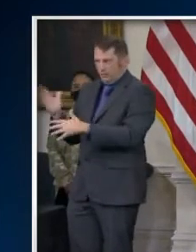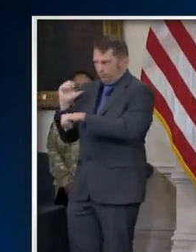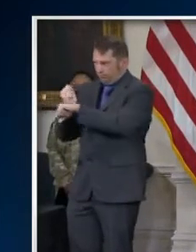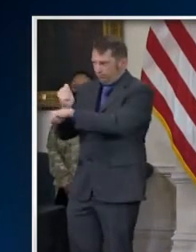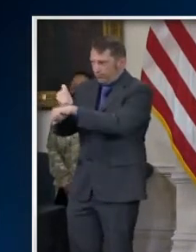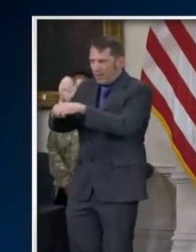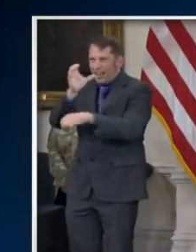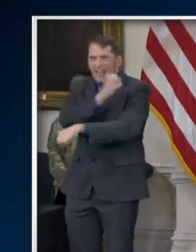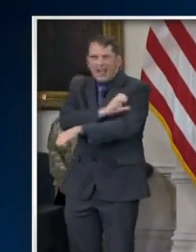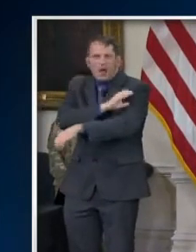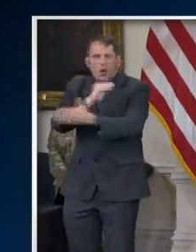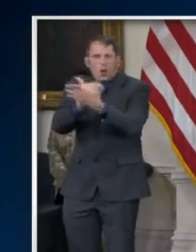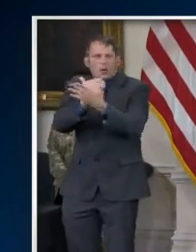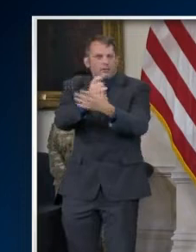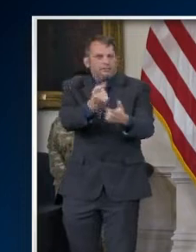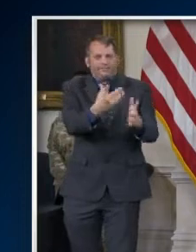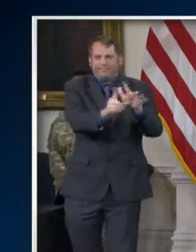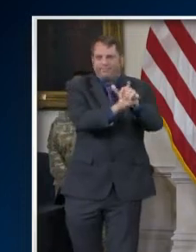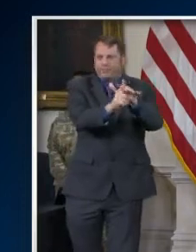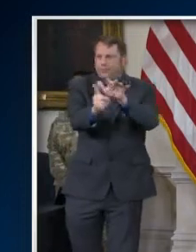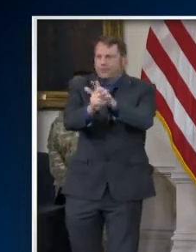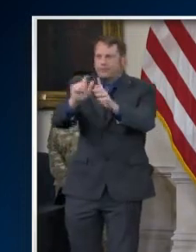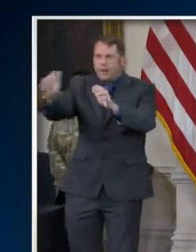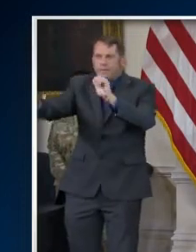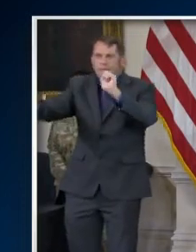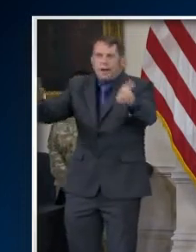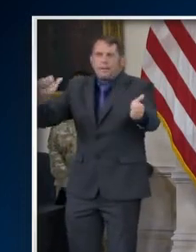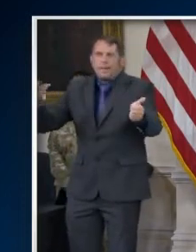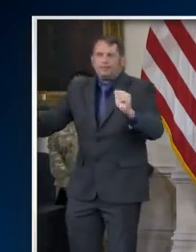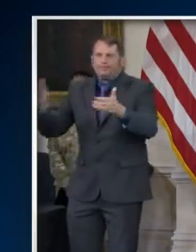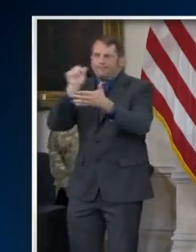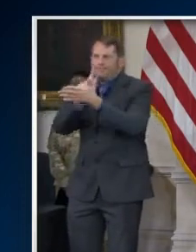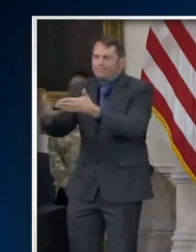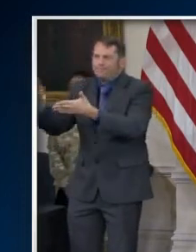OUR EQUITY TASK FORCE IS ADDING NEW CLINICS EACH WEEK.